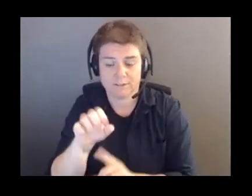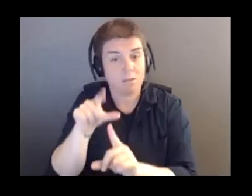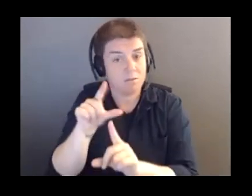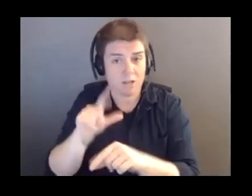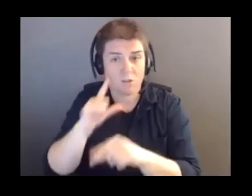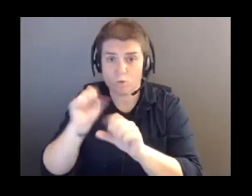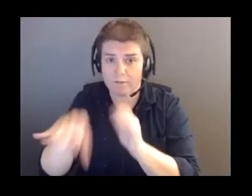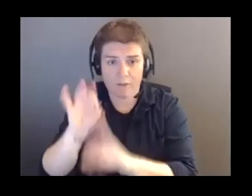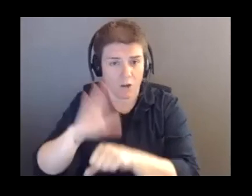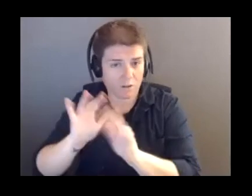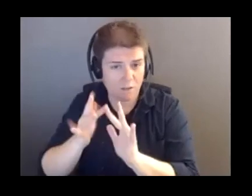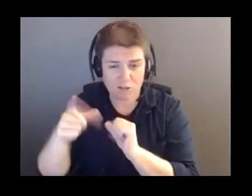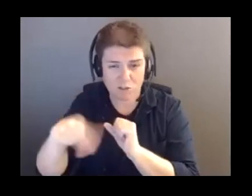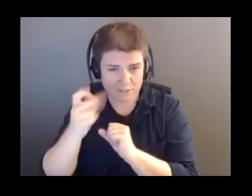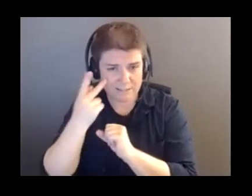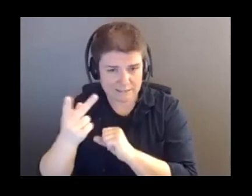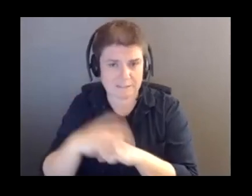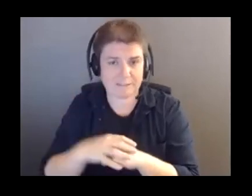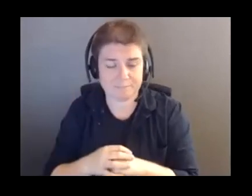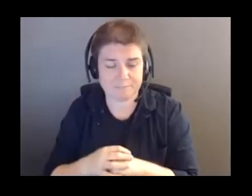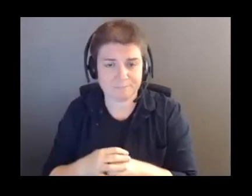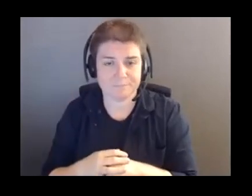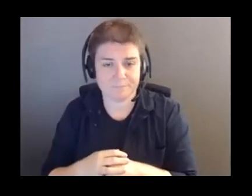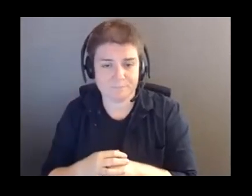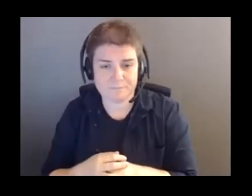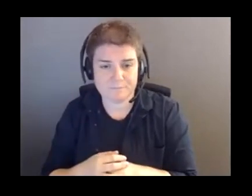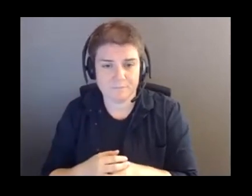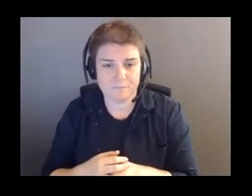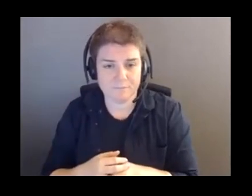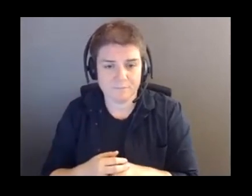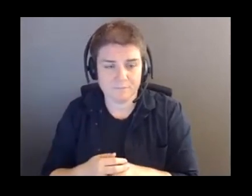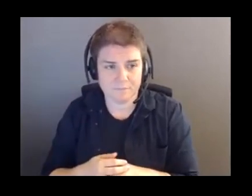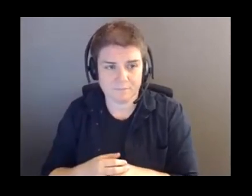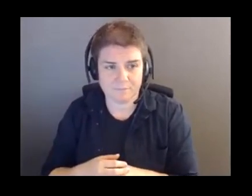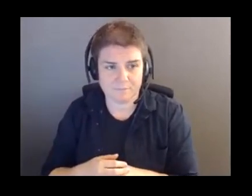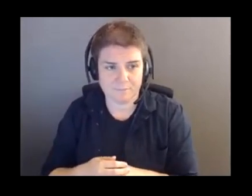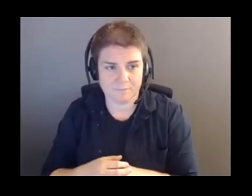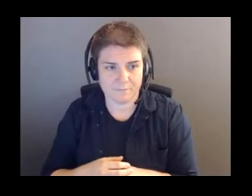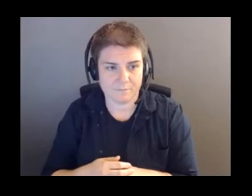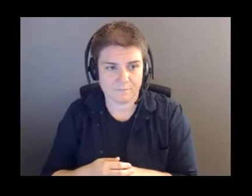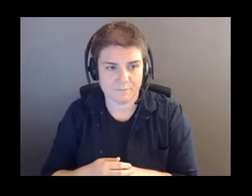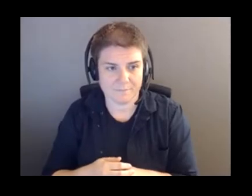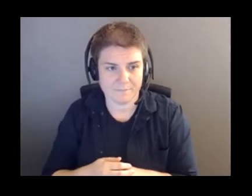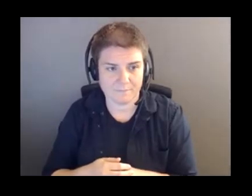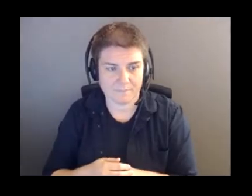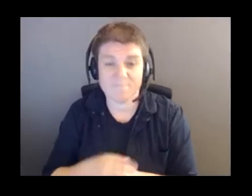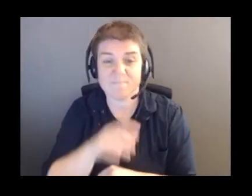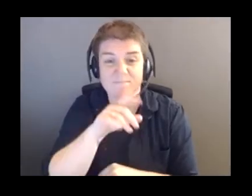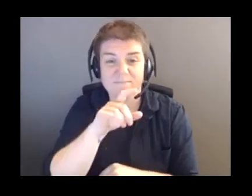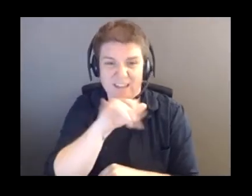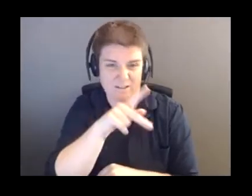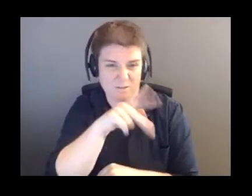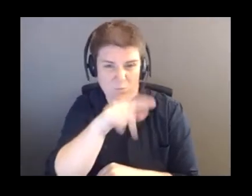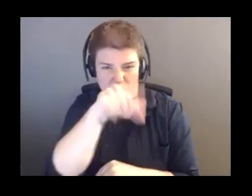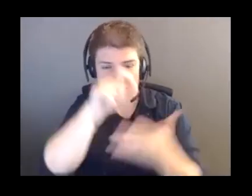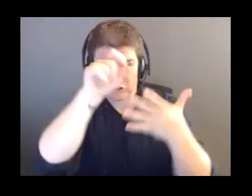to you on our website. This is a checklist of everything you ll be asked to provide in